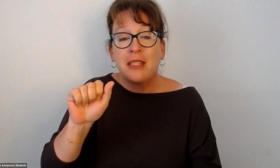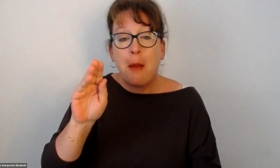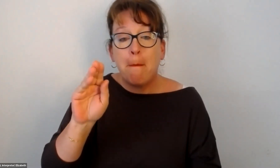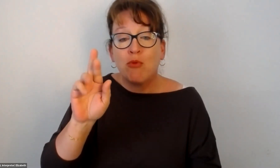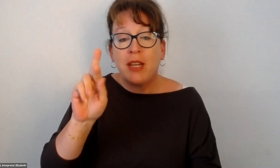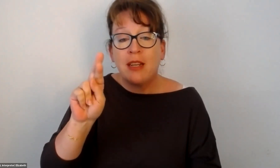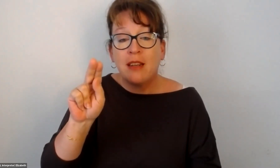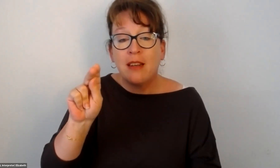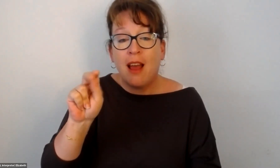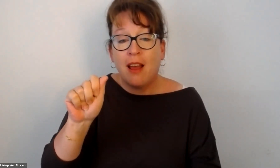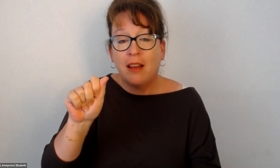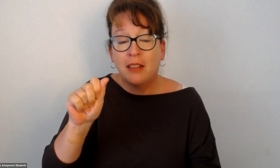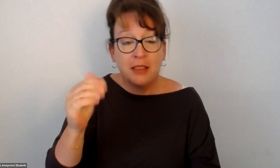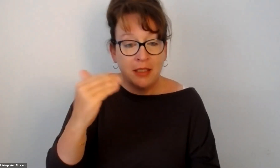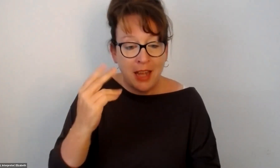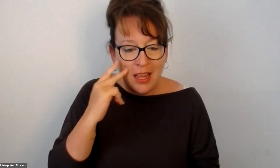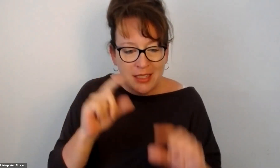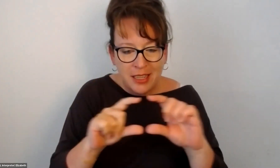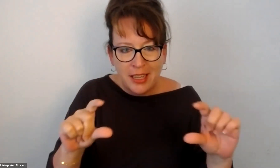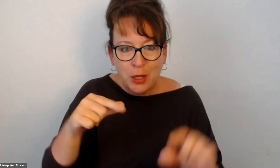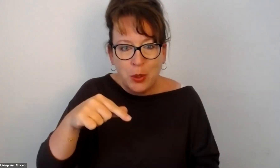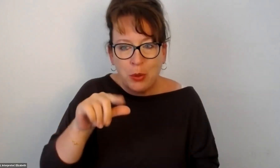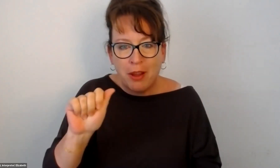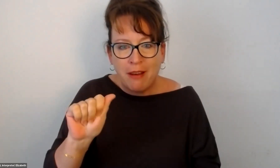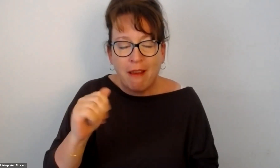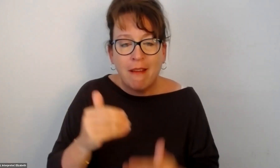Thank you, Karl. And pleasure to be here with everybody.